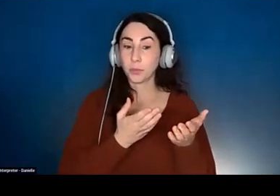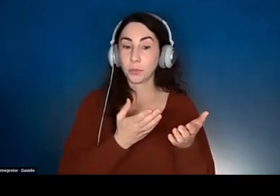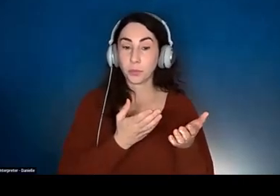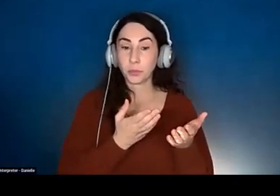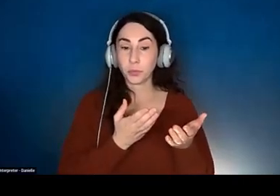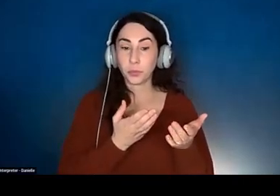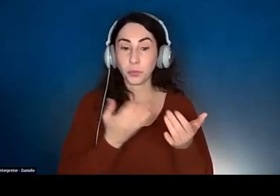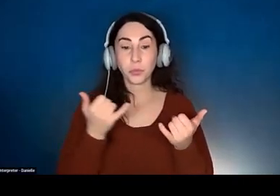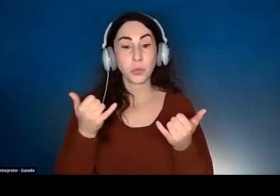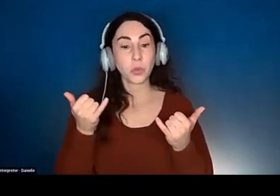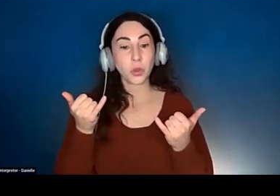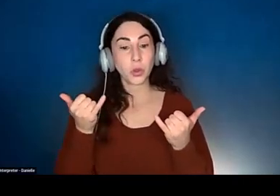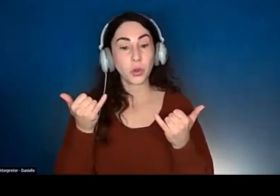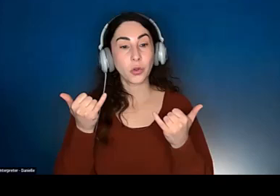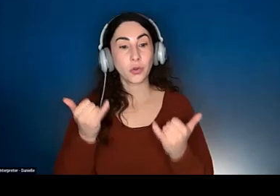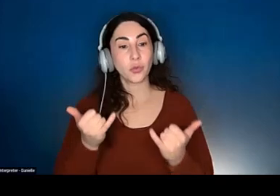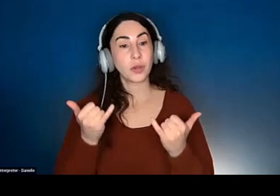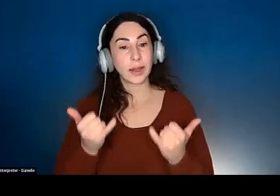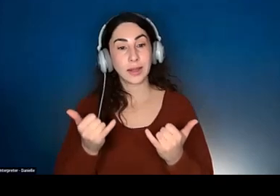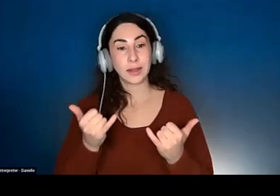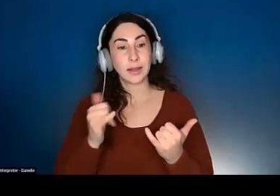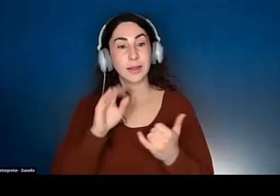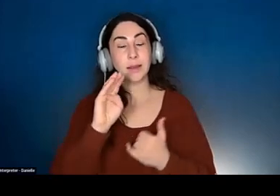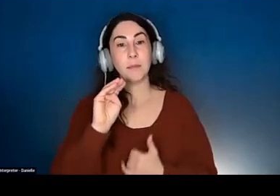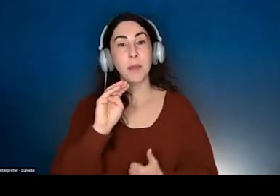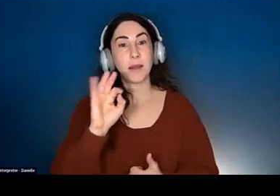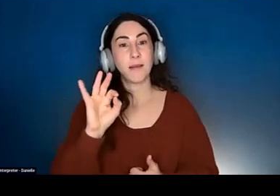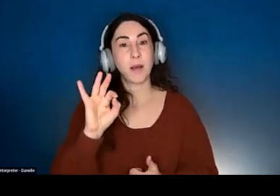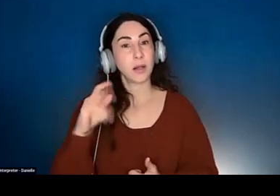in 40 states and territories.